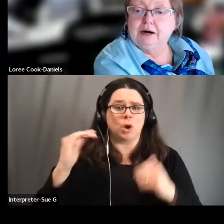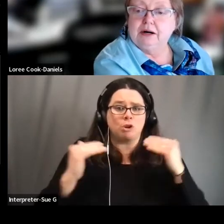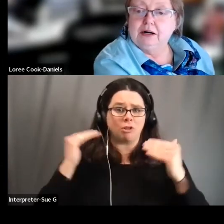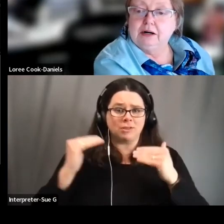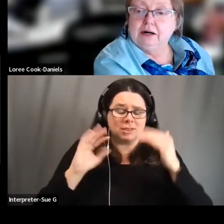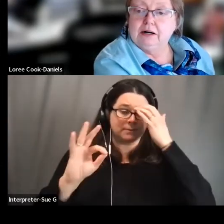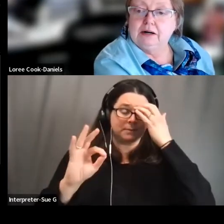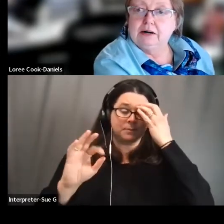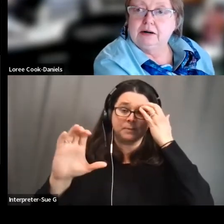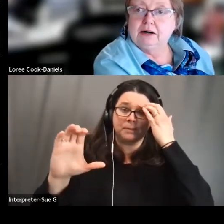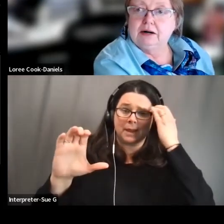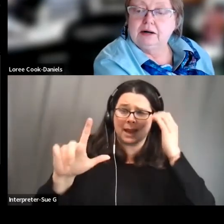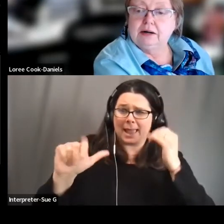Caleb, how about number four please?